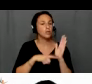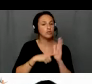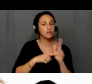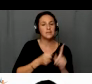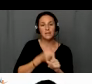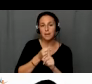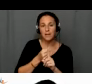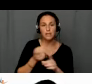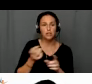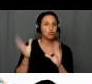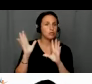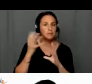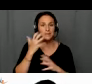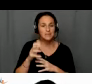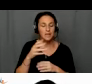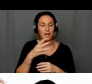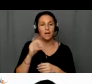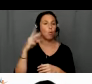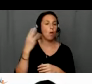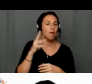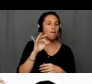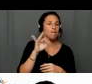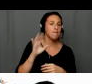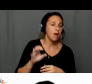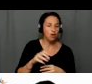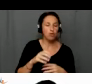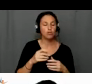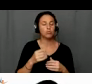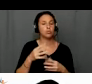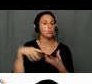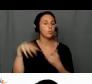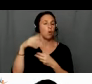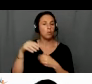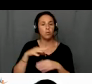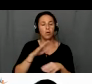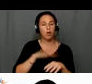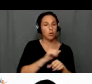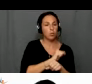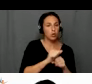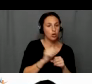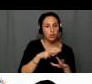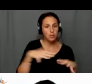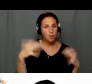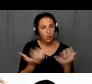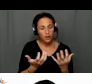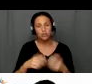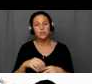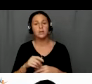heat and wildfire smoke on vulnerable worker populations. He has a master of public policy from UCLA,